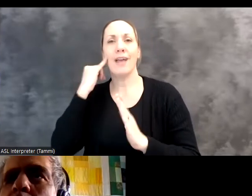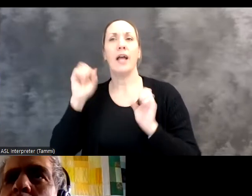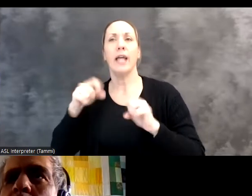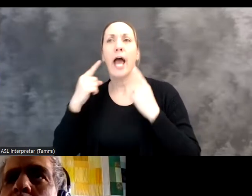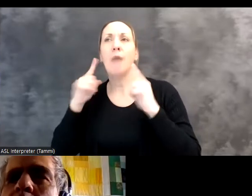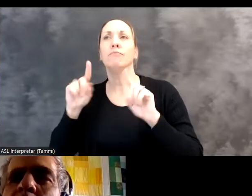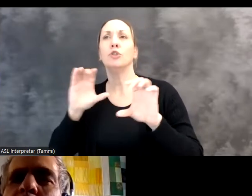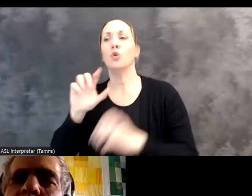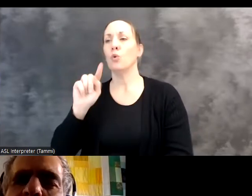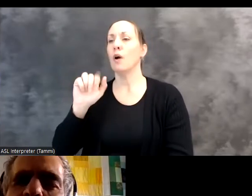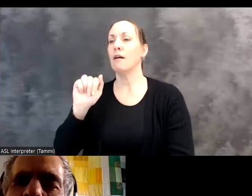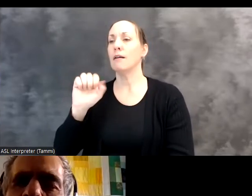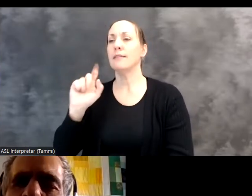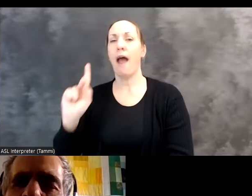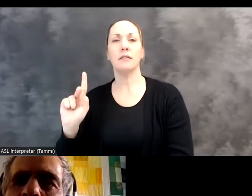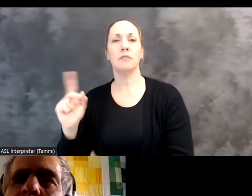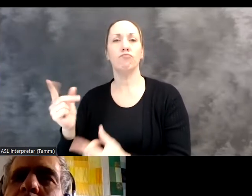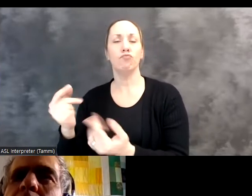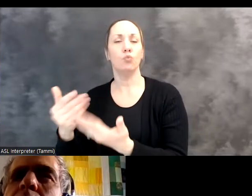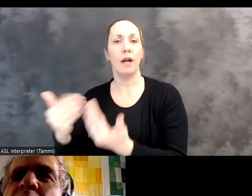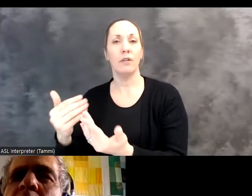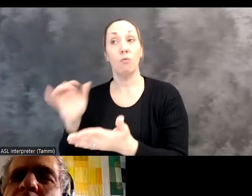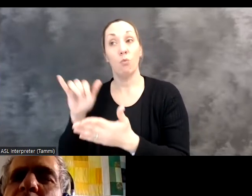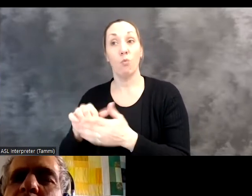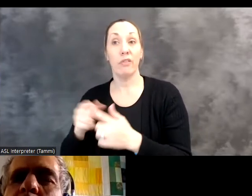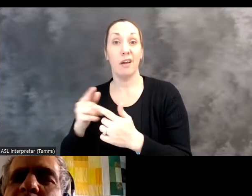if it gets us through the day, if it serve as purpose, a task can be